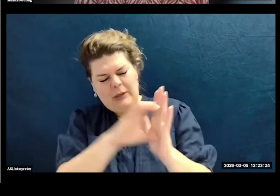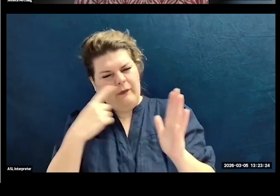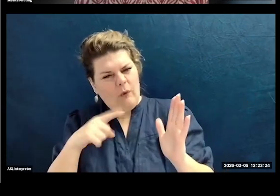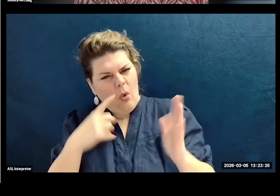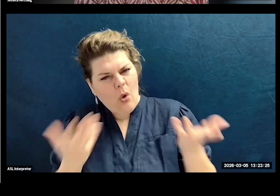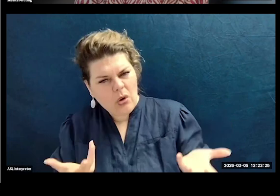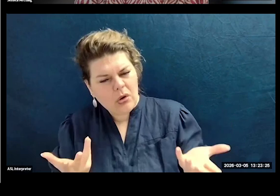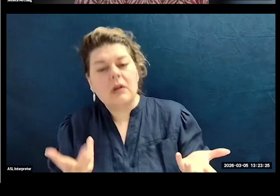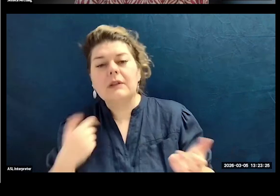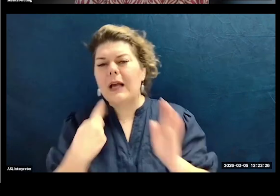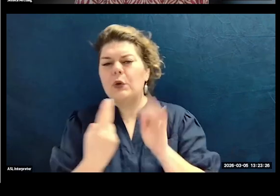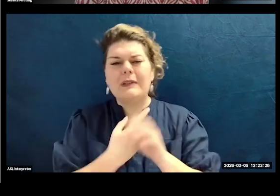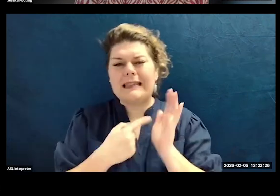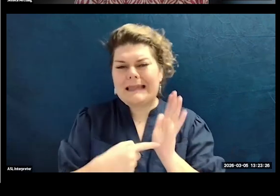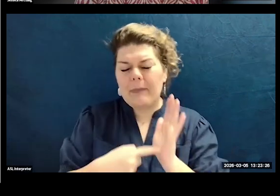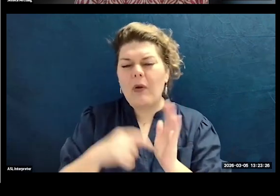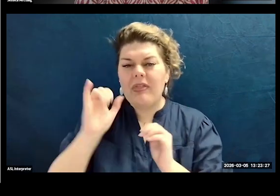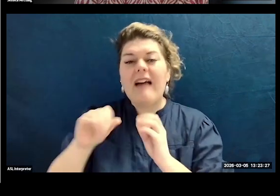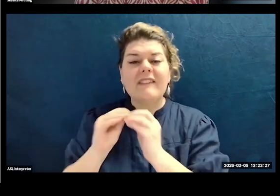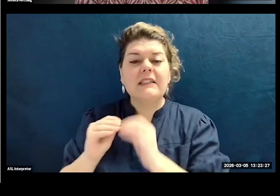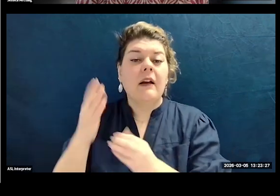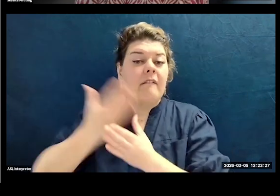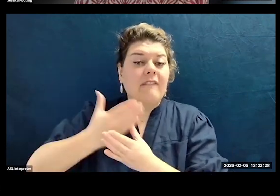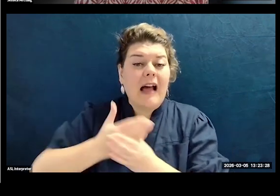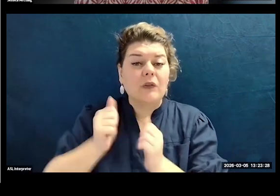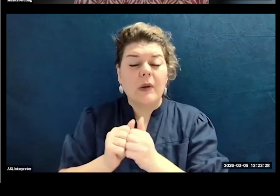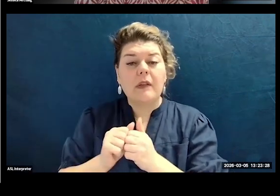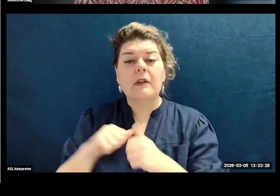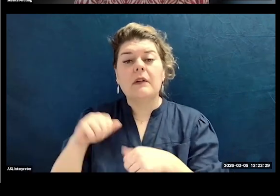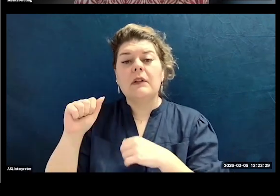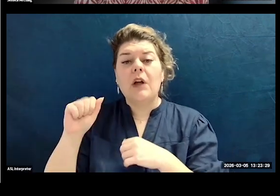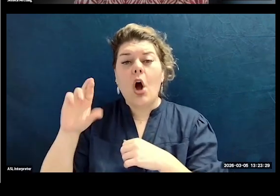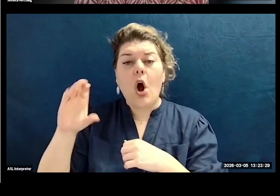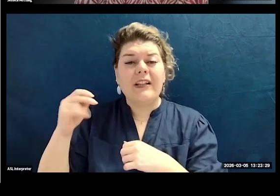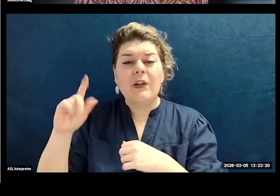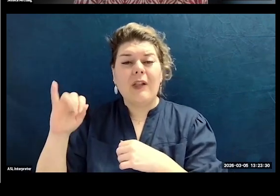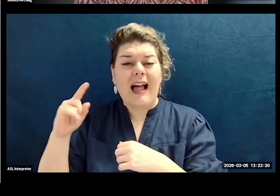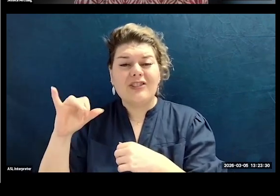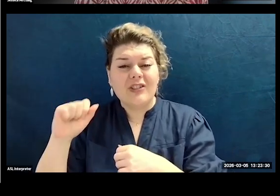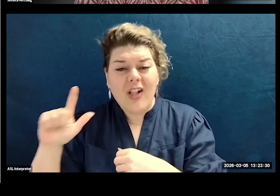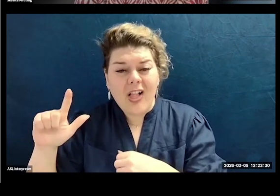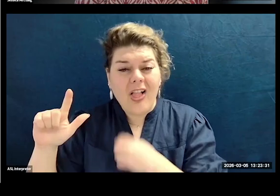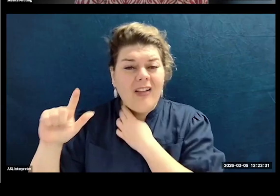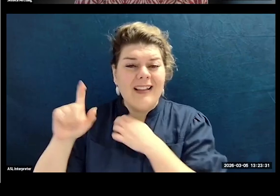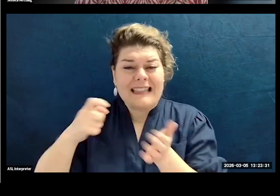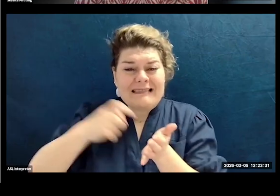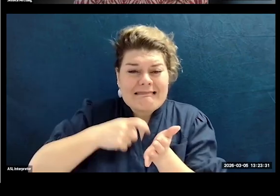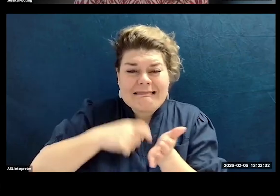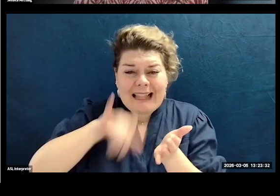So, I used the example of remediating files with archeological artifacts, images of archeological artifacts,